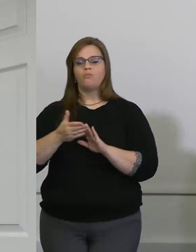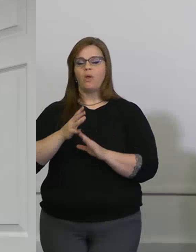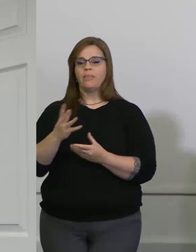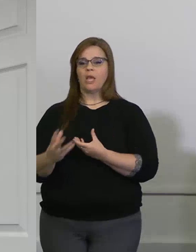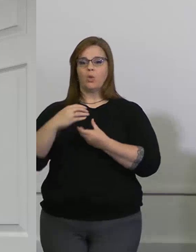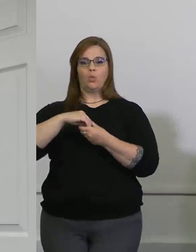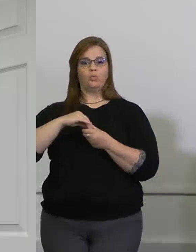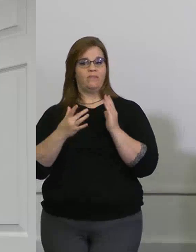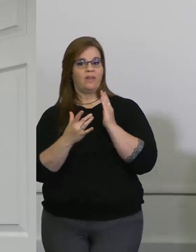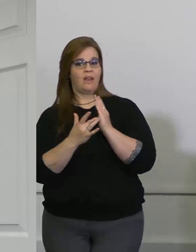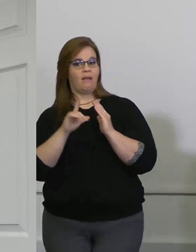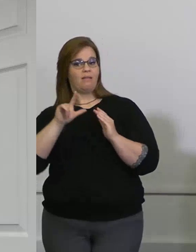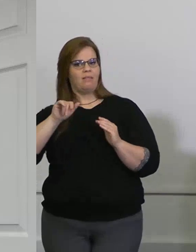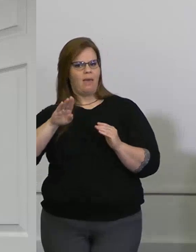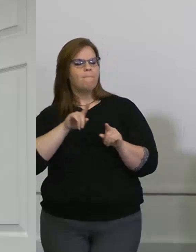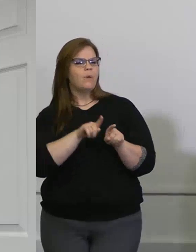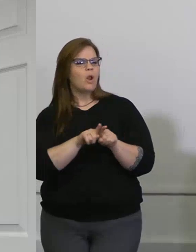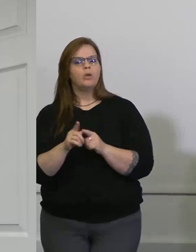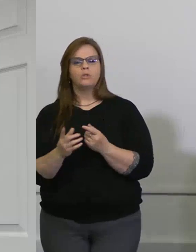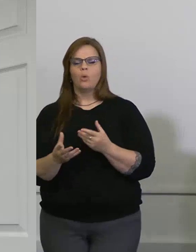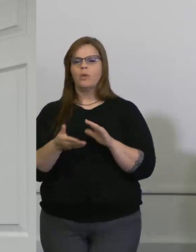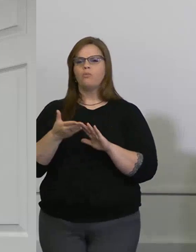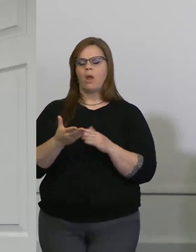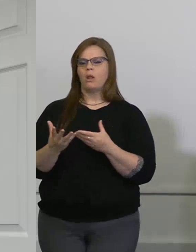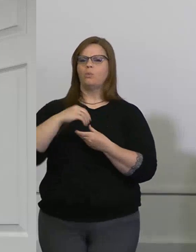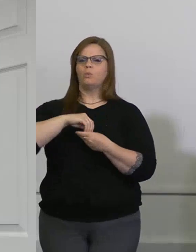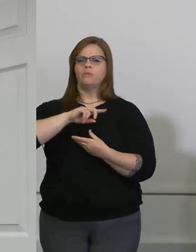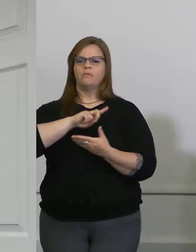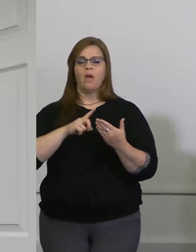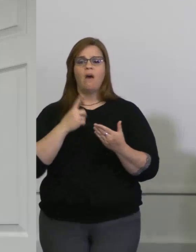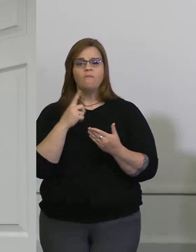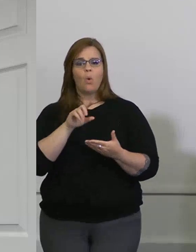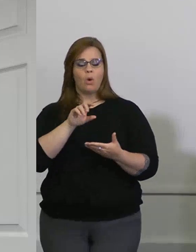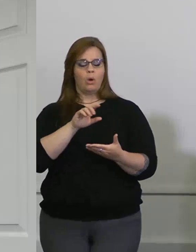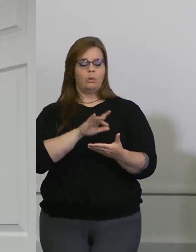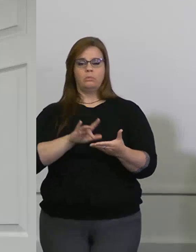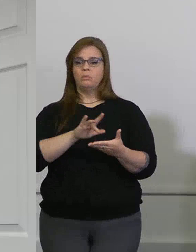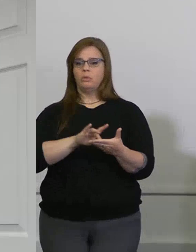really run inclusive design for both the Surface and Windows line of business.